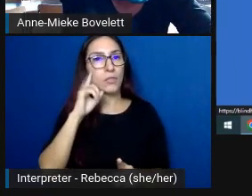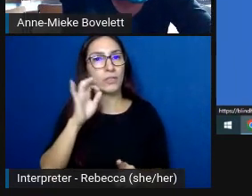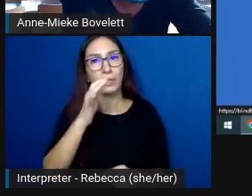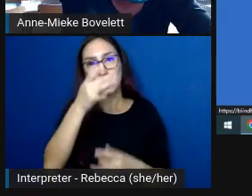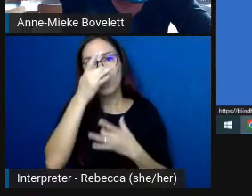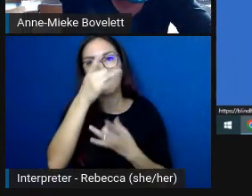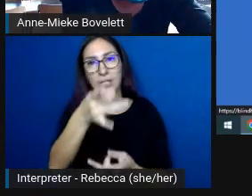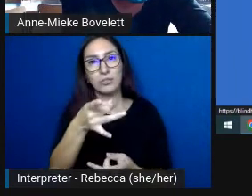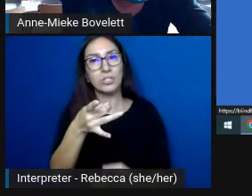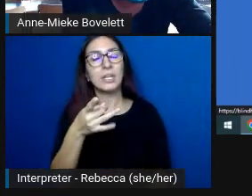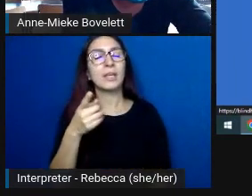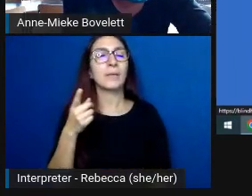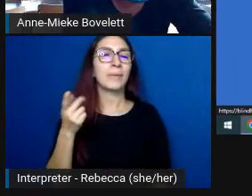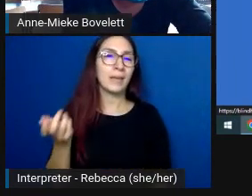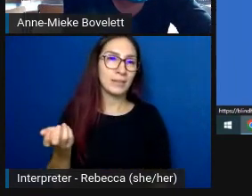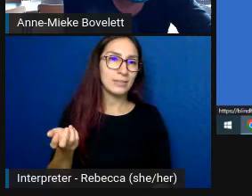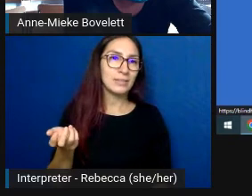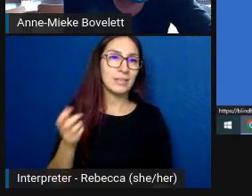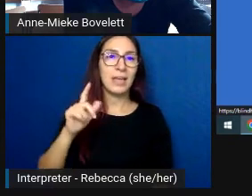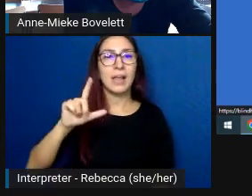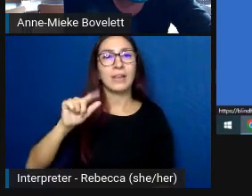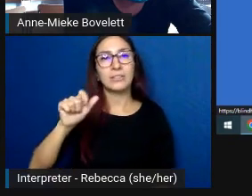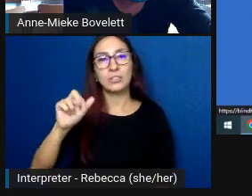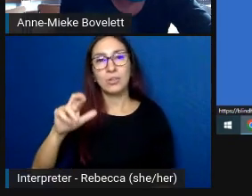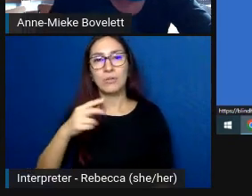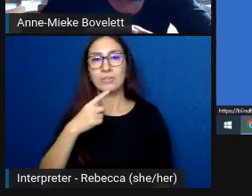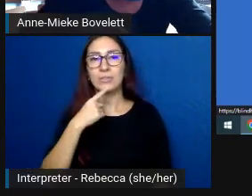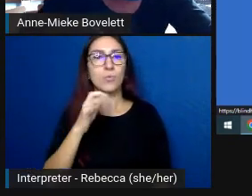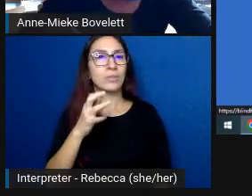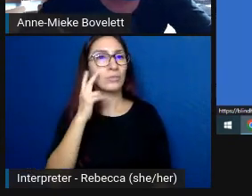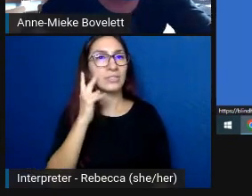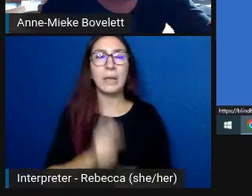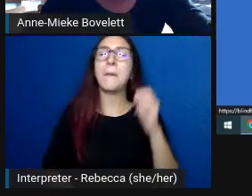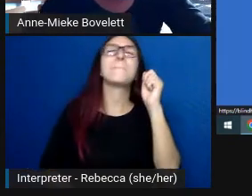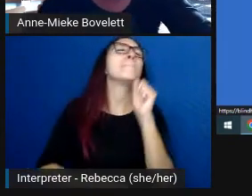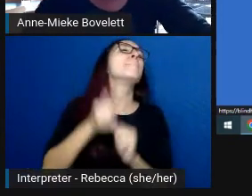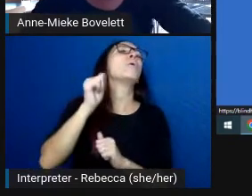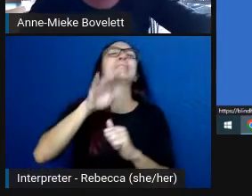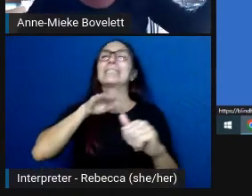because Lazar told us, "Do you want to see the most accessible best site?"